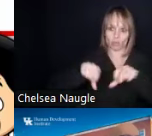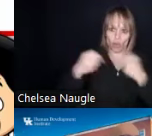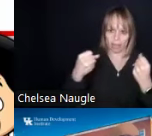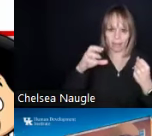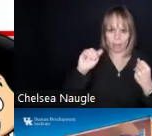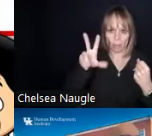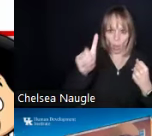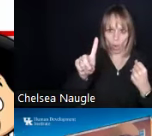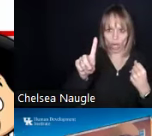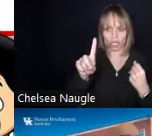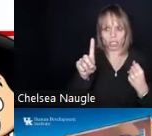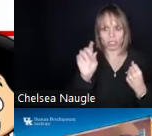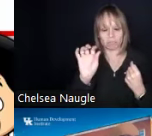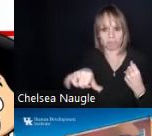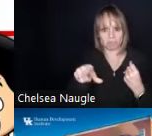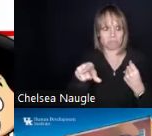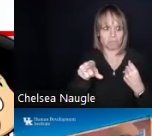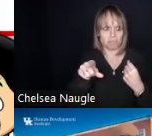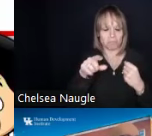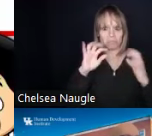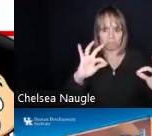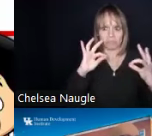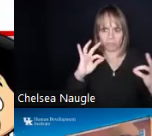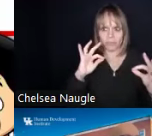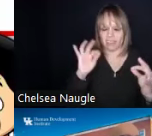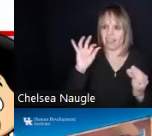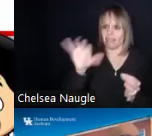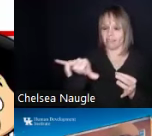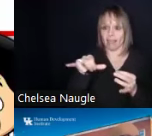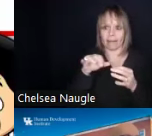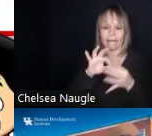overrides belt level, time that they've been training, length of time they train during the week, and everything else.